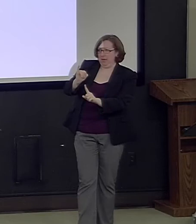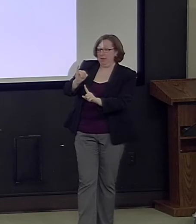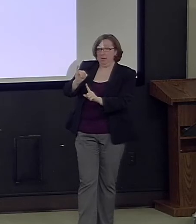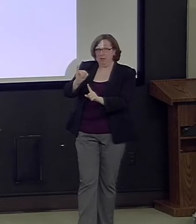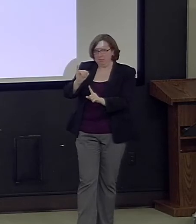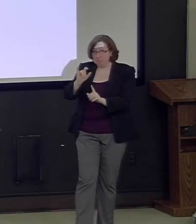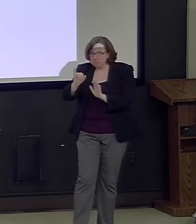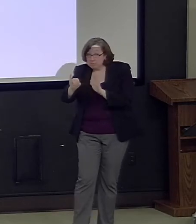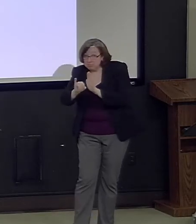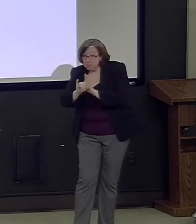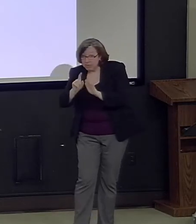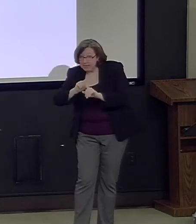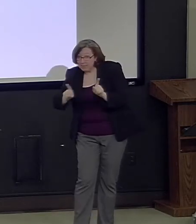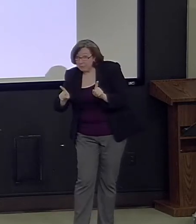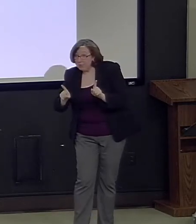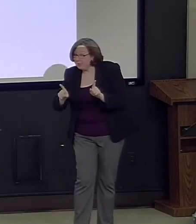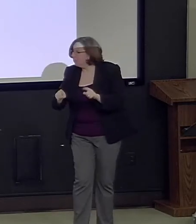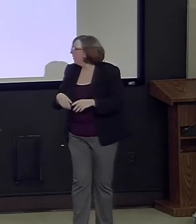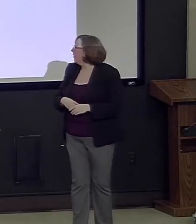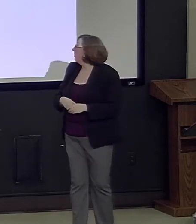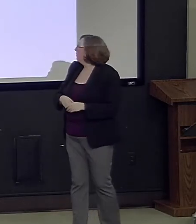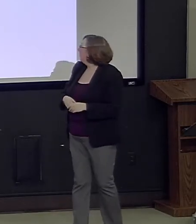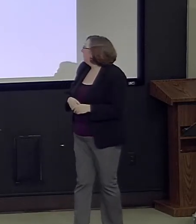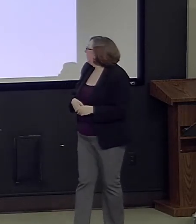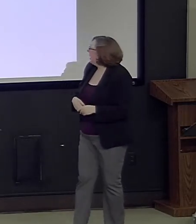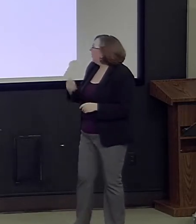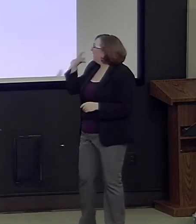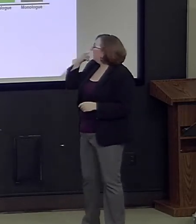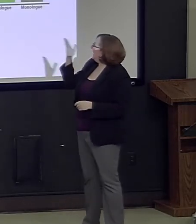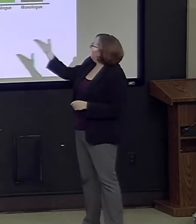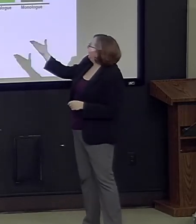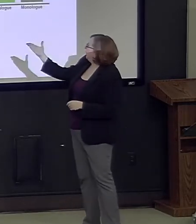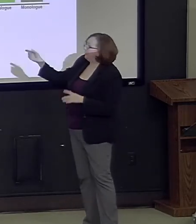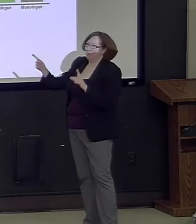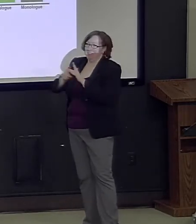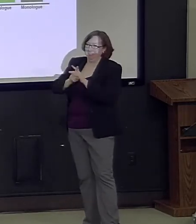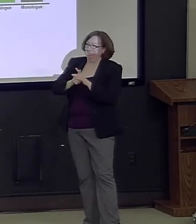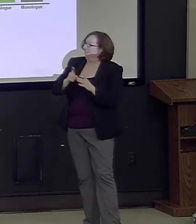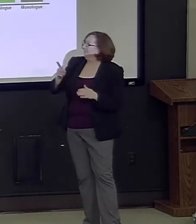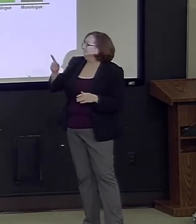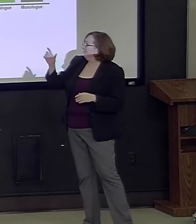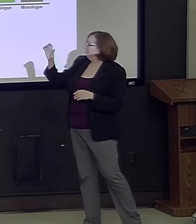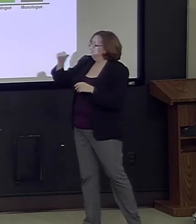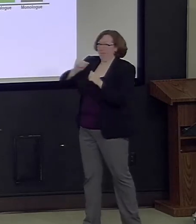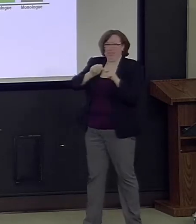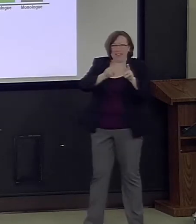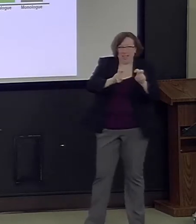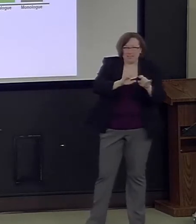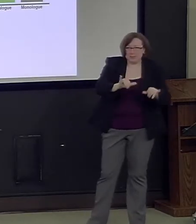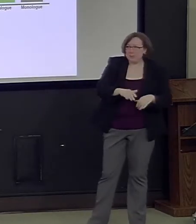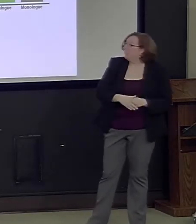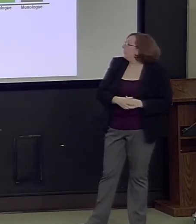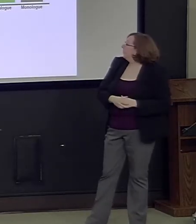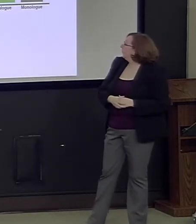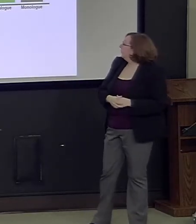And you can see, what you can see here, you can see here. The signals are not different. But here if you take our region of interest